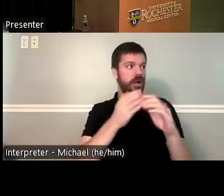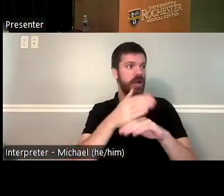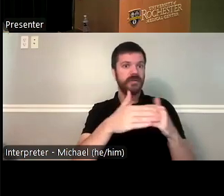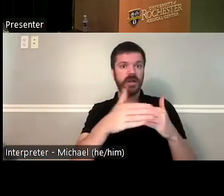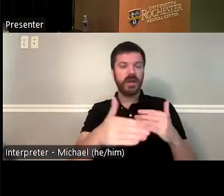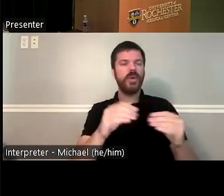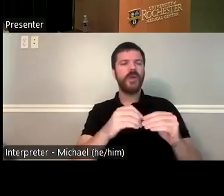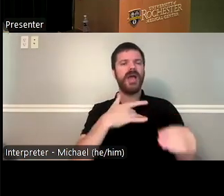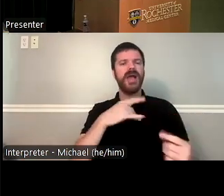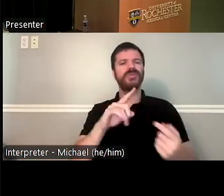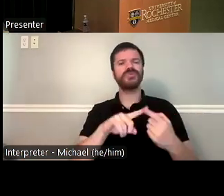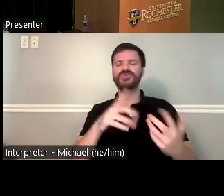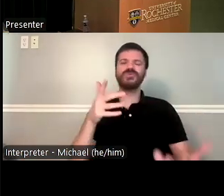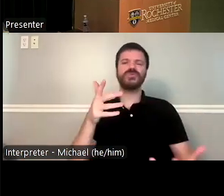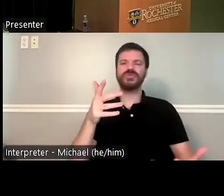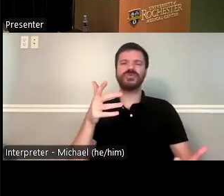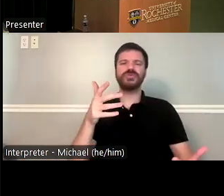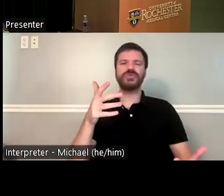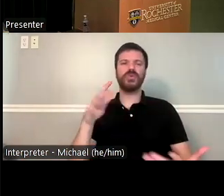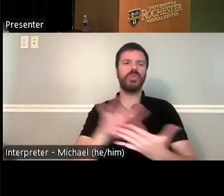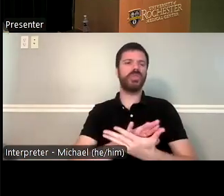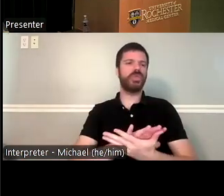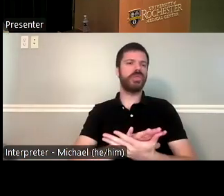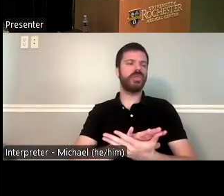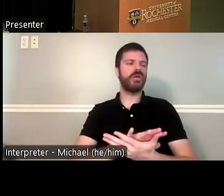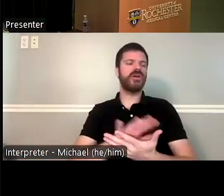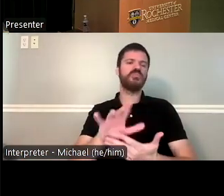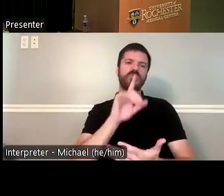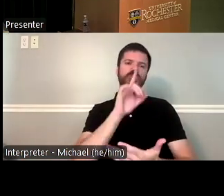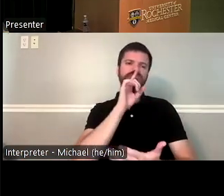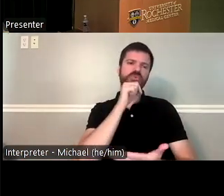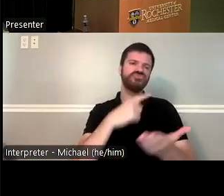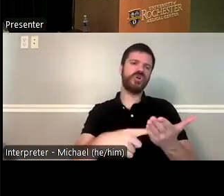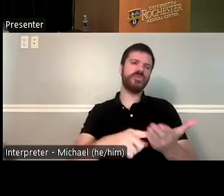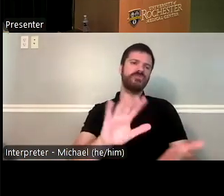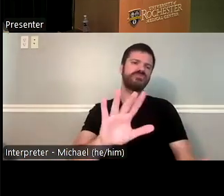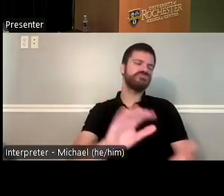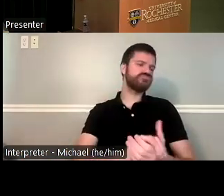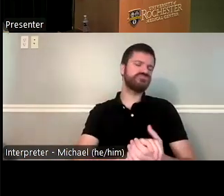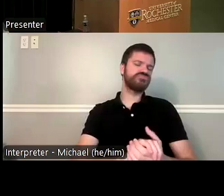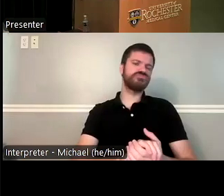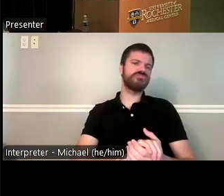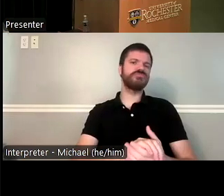be uh to cover it over maybe not to talk to anybody to feel like they're looked down upon